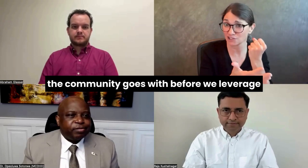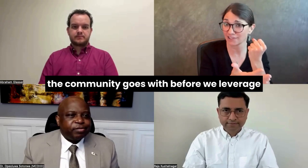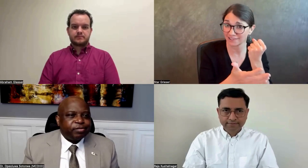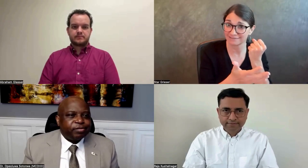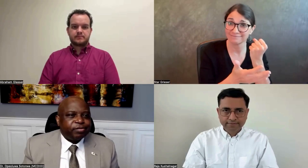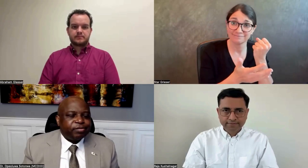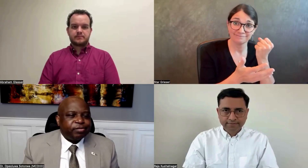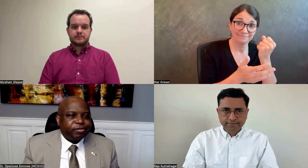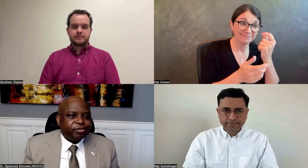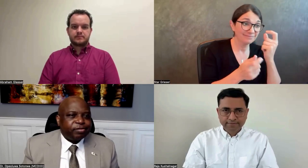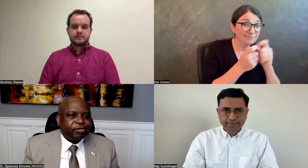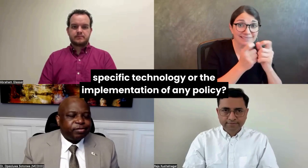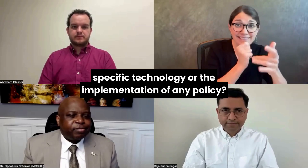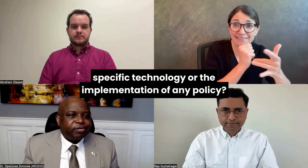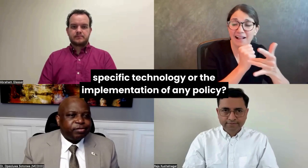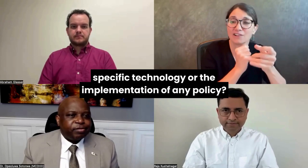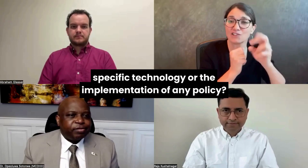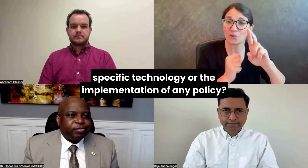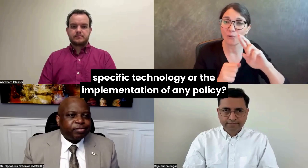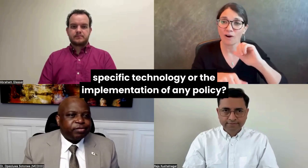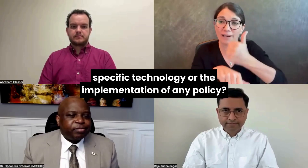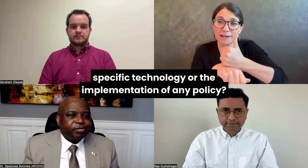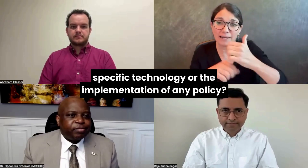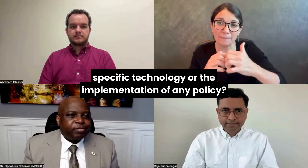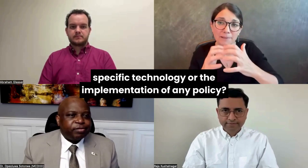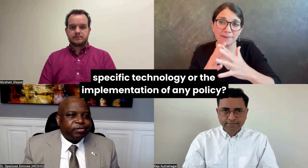specific technology or the implementation of any policy?